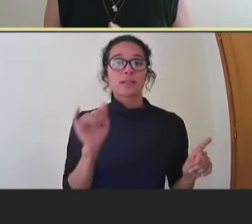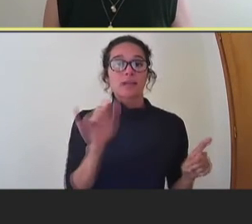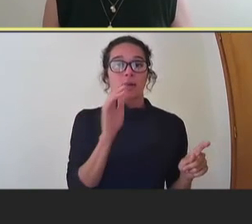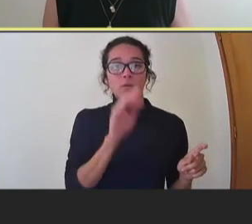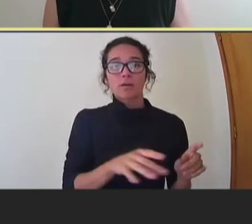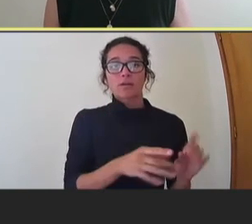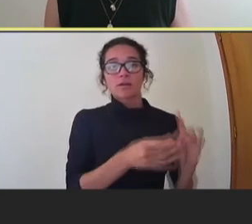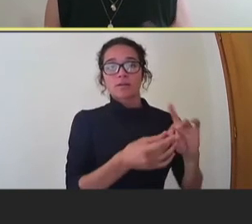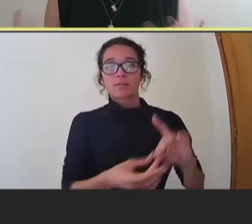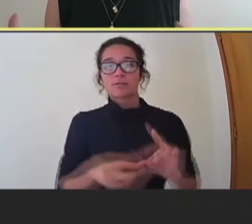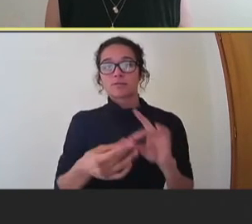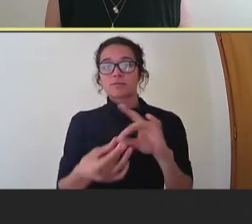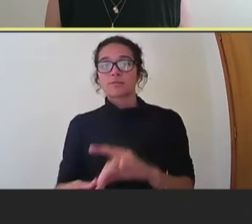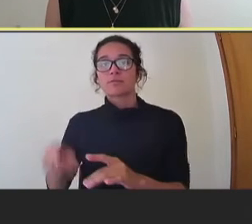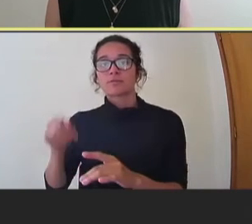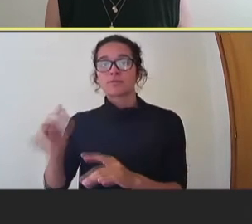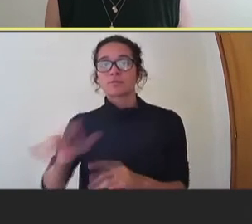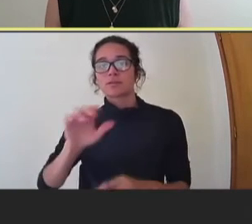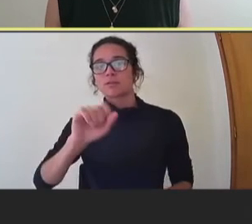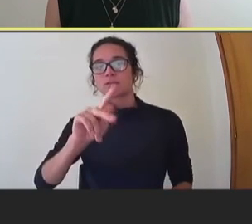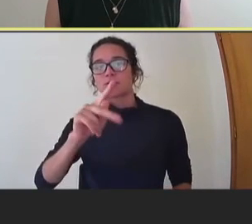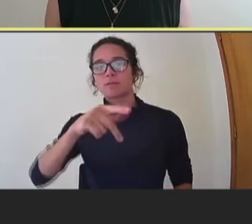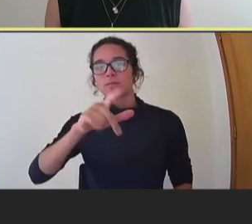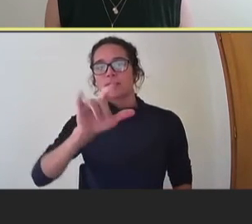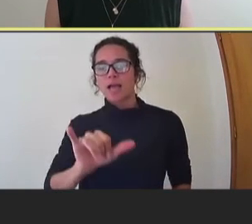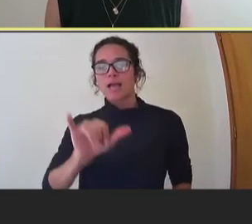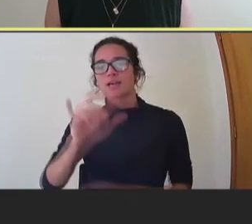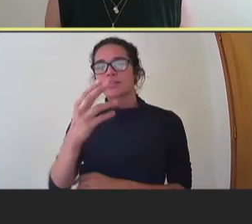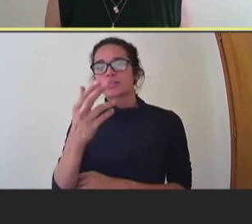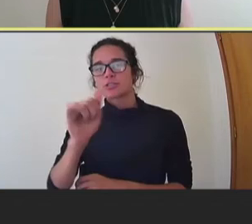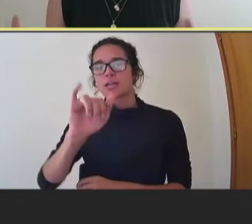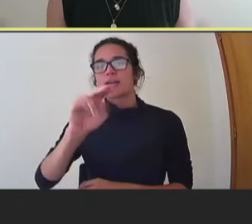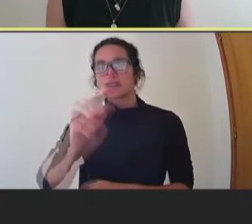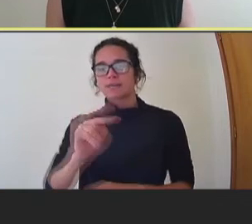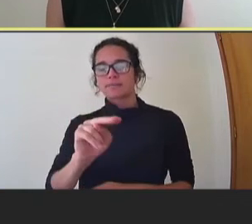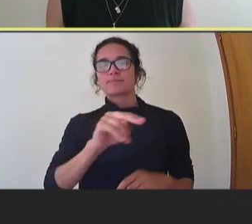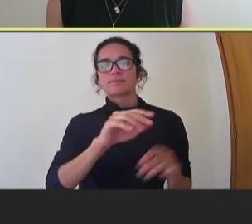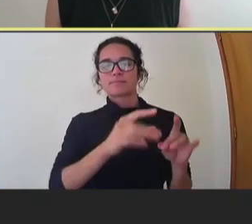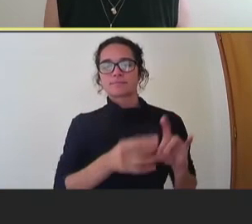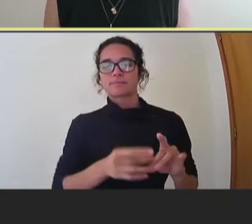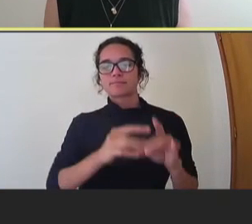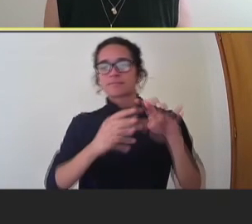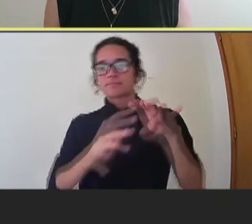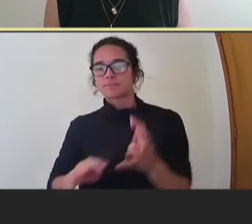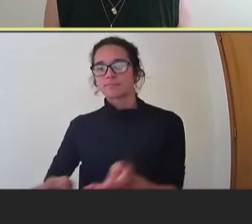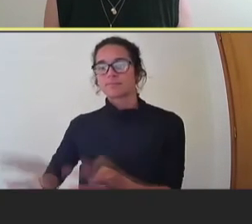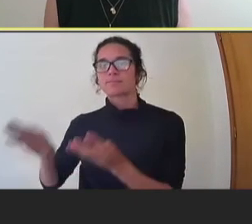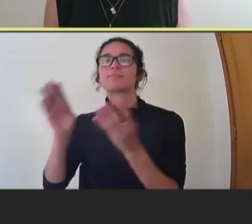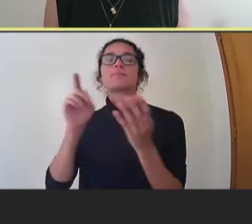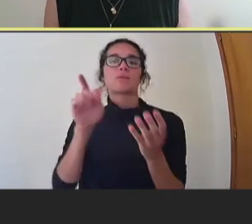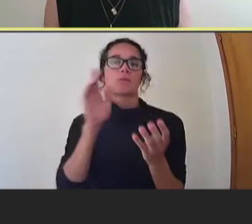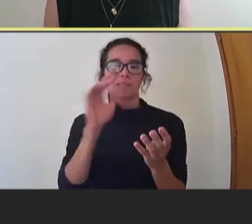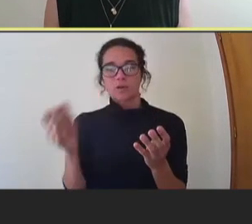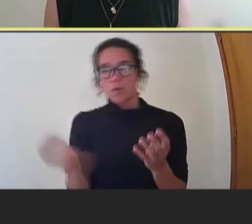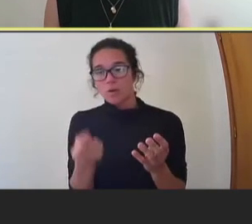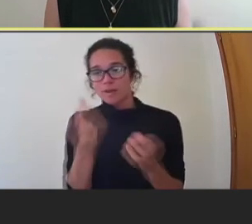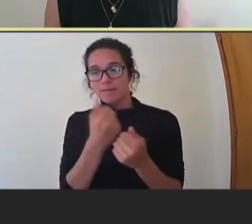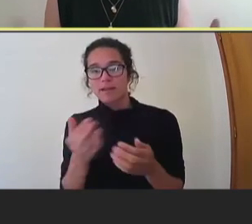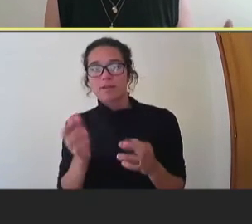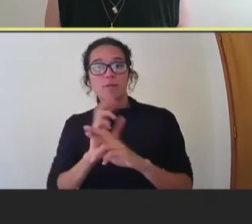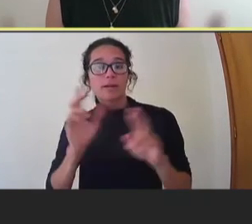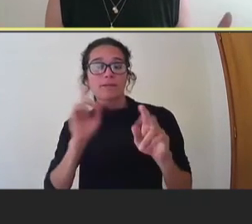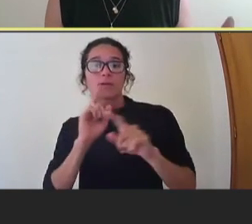Obviously, we need to hold everything to respond to our obligation to the U.S. population and the